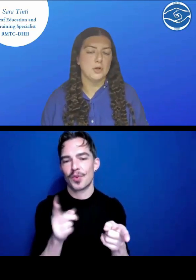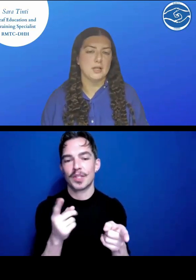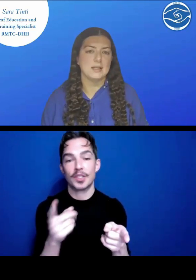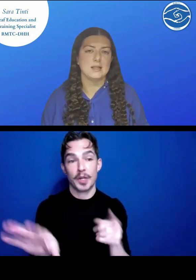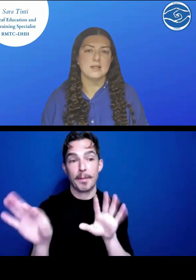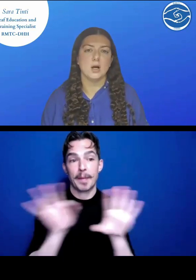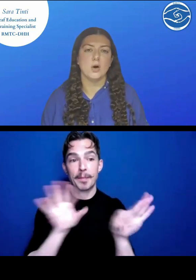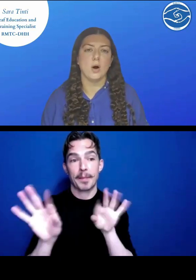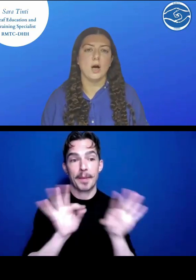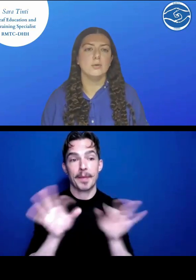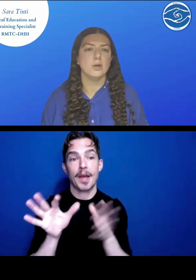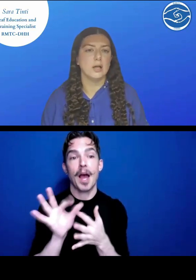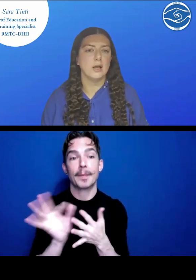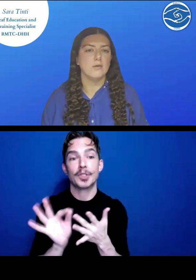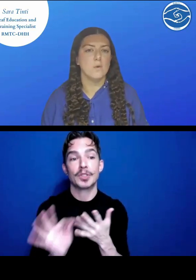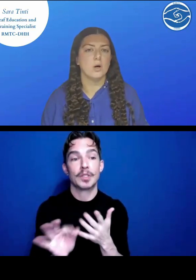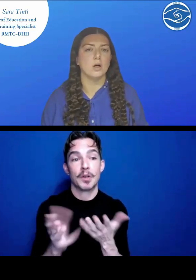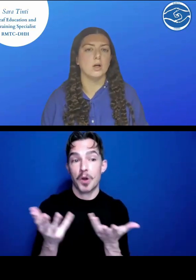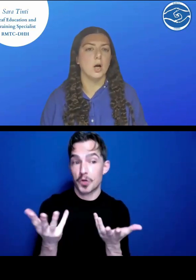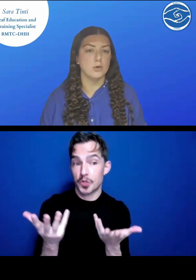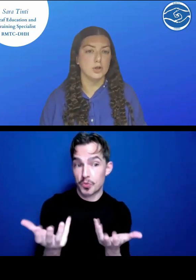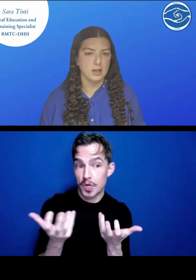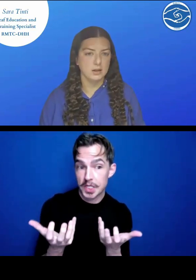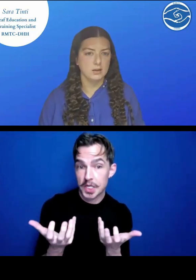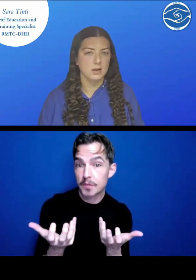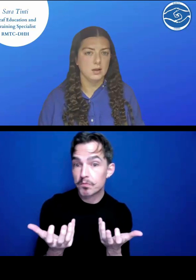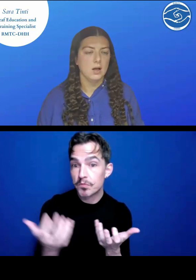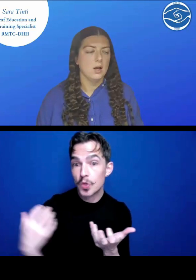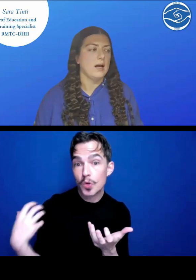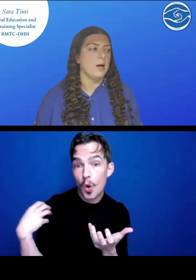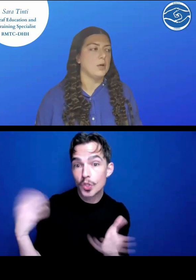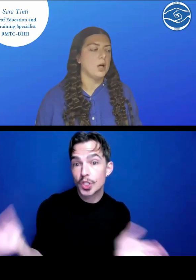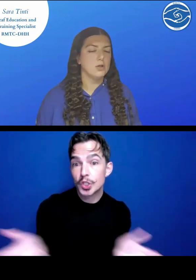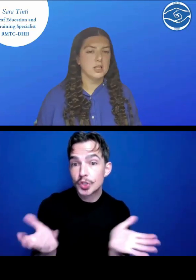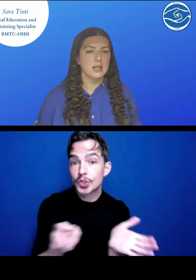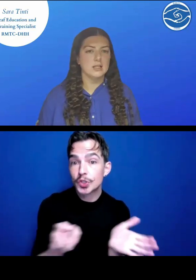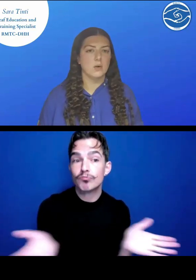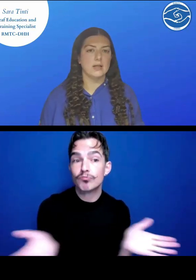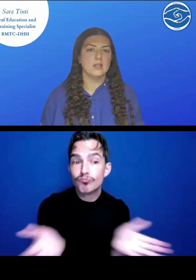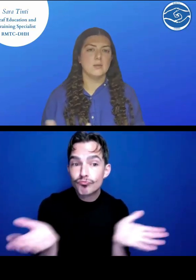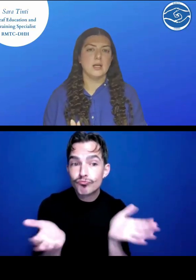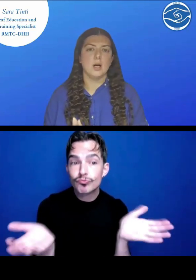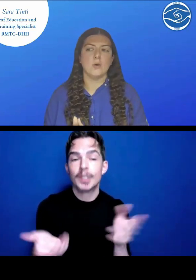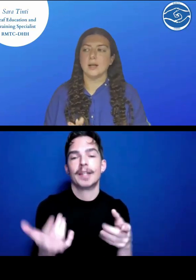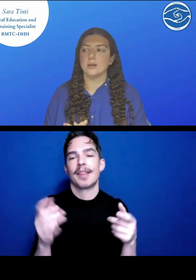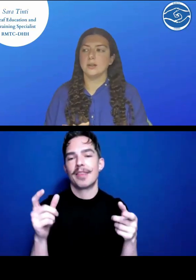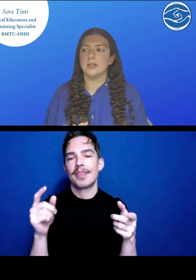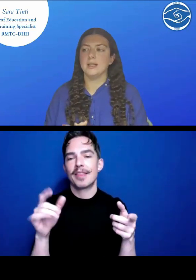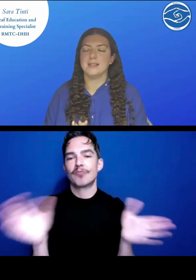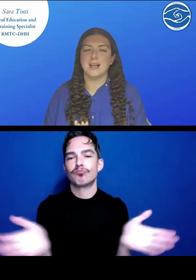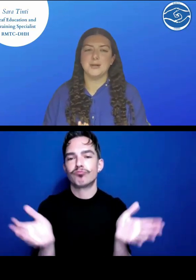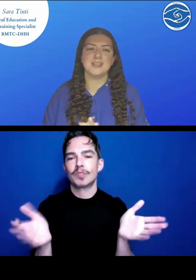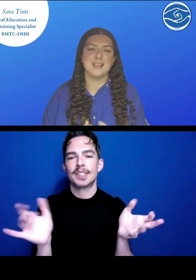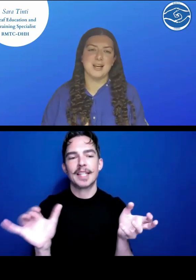have options. So are you looking for coaching? Coaching is going to be a regularly scheduled